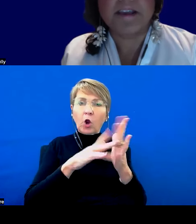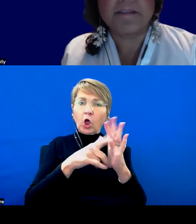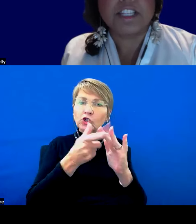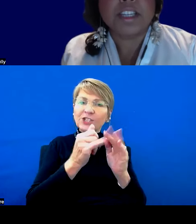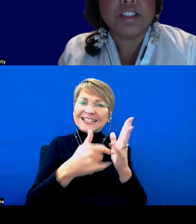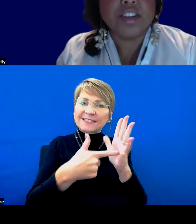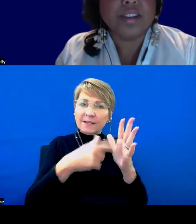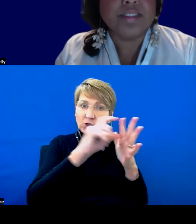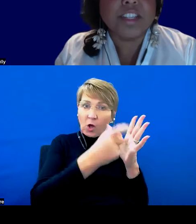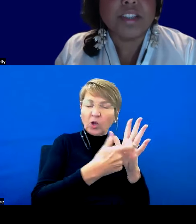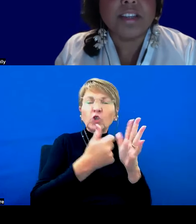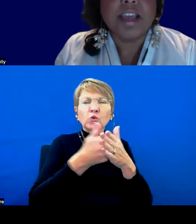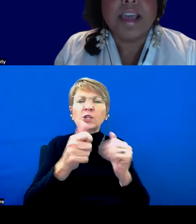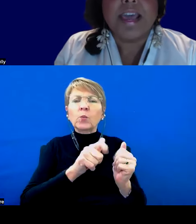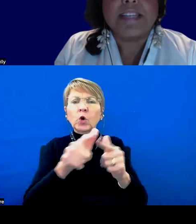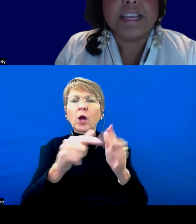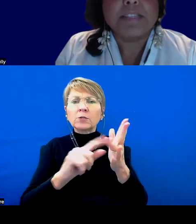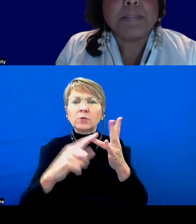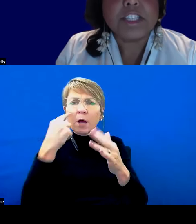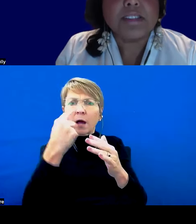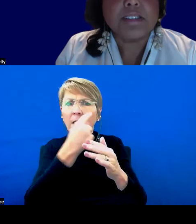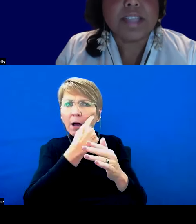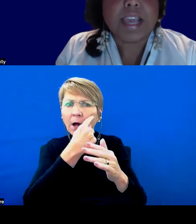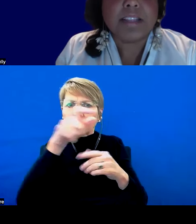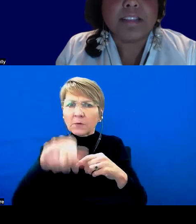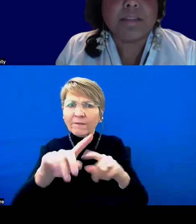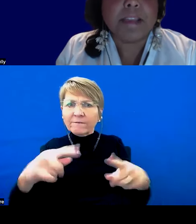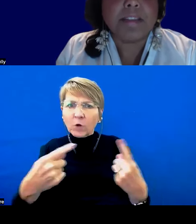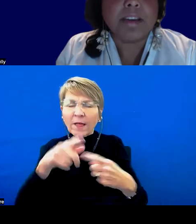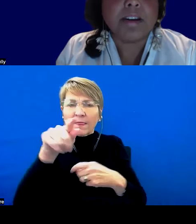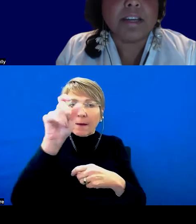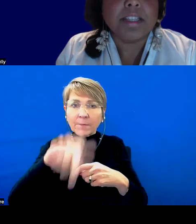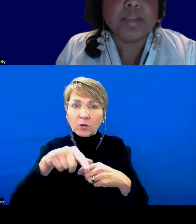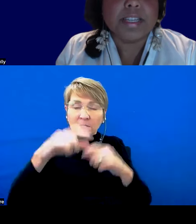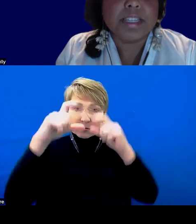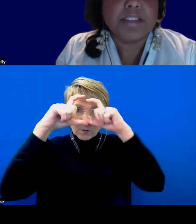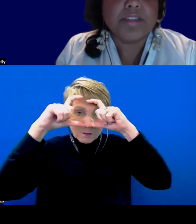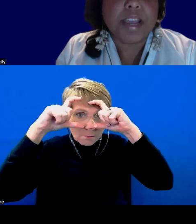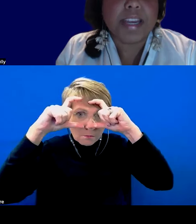that checks your child's vision and takes pictures and scans of the back of the eye to identify any